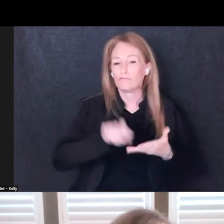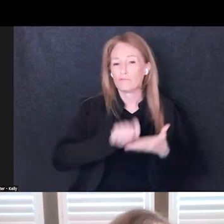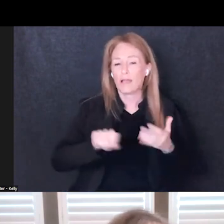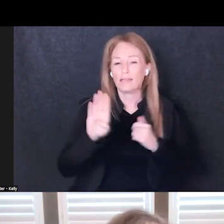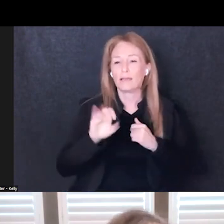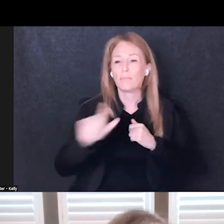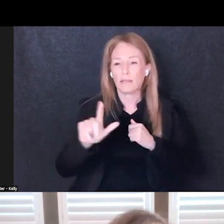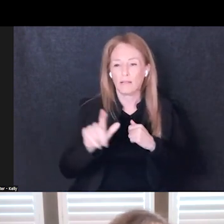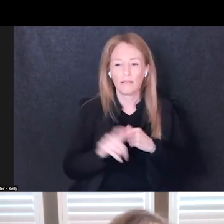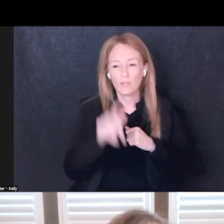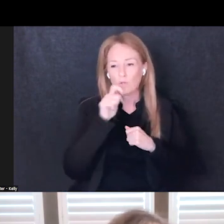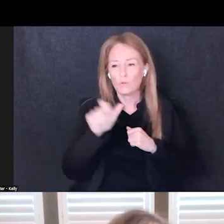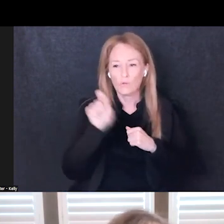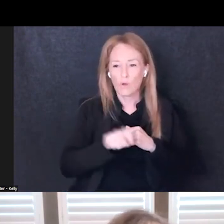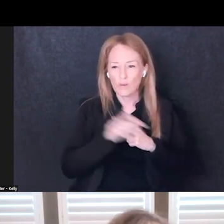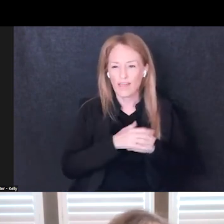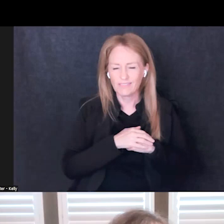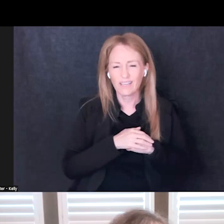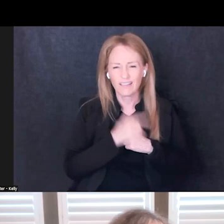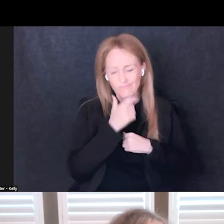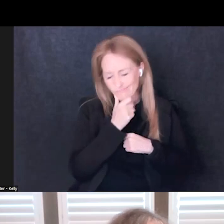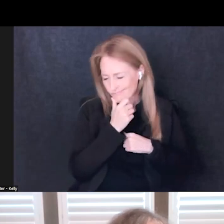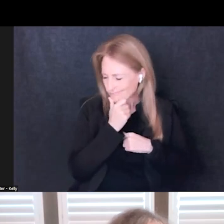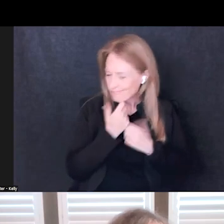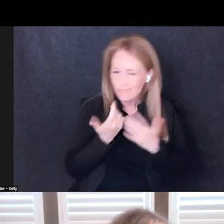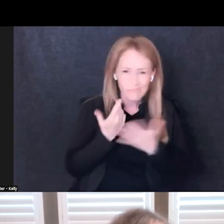YOU DON'T NEED TO SCRATCH YOUR HEAD AND MESS UP YOUR DOO.